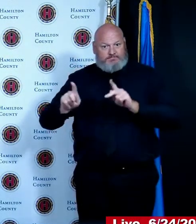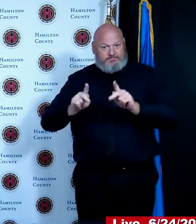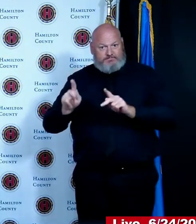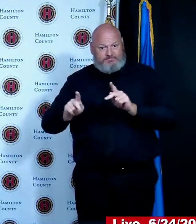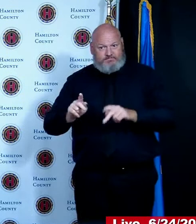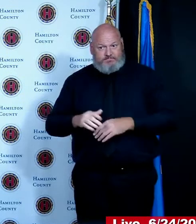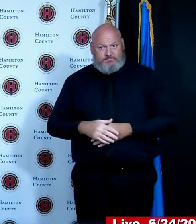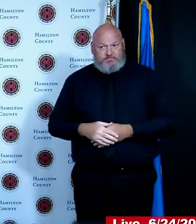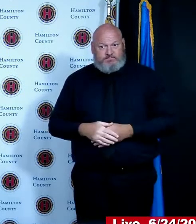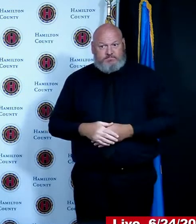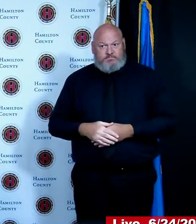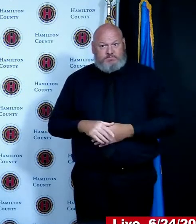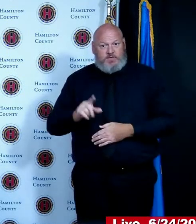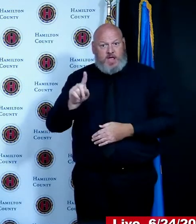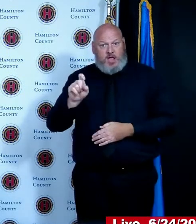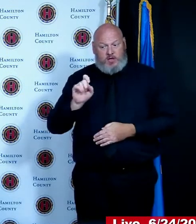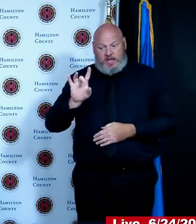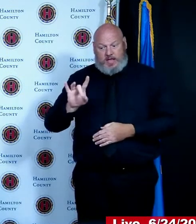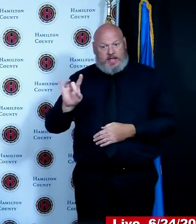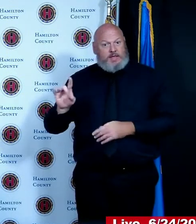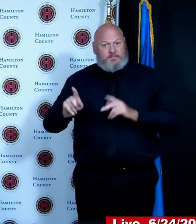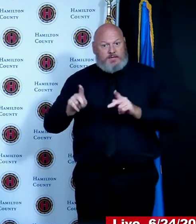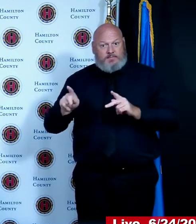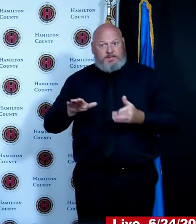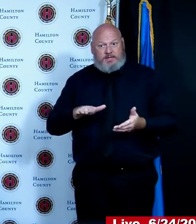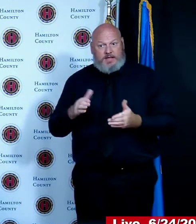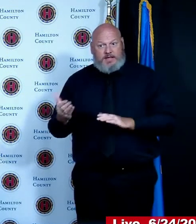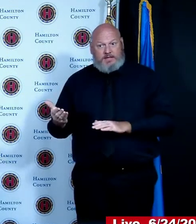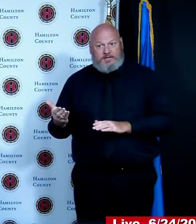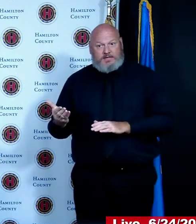gonna put this in context for you in a couple of different ways we always talk